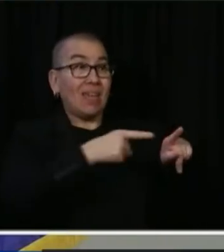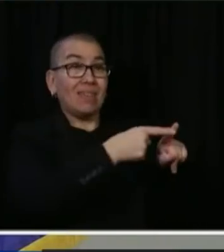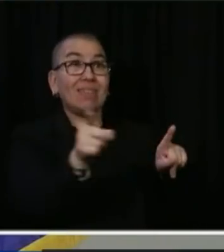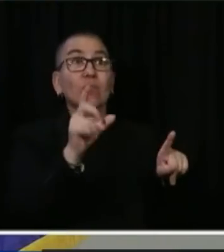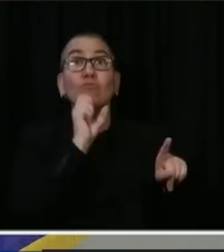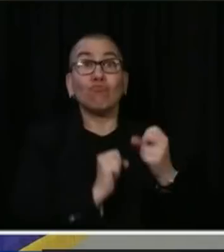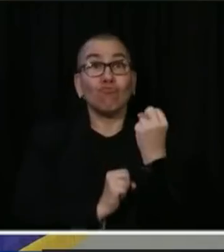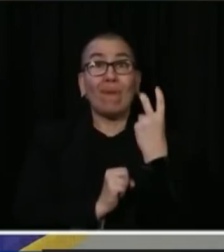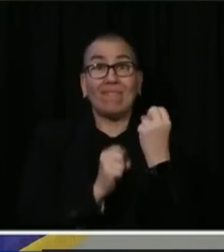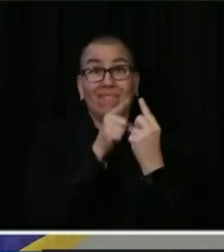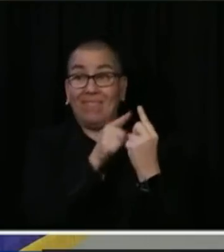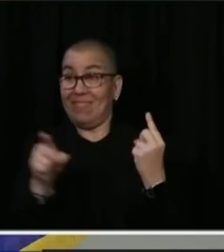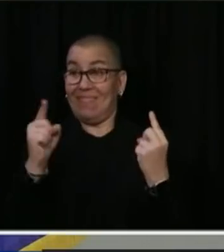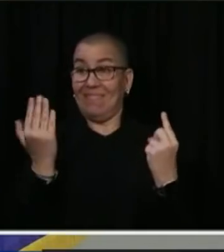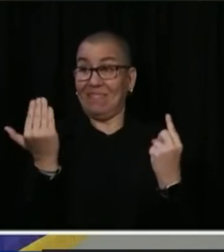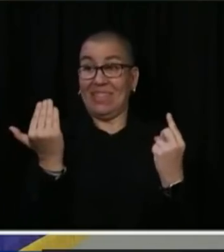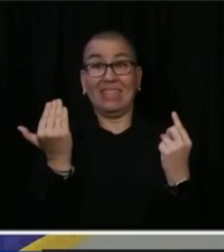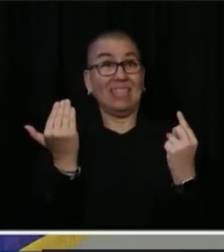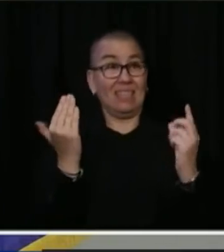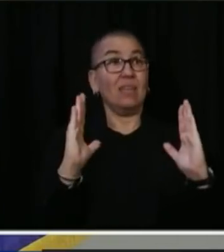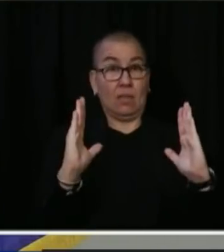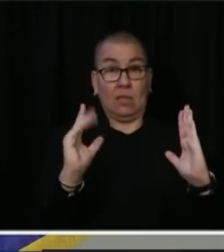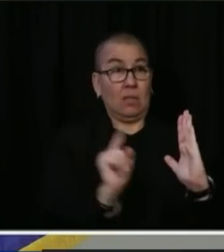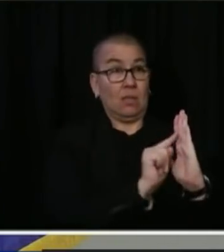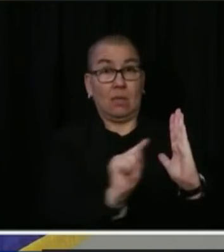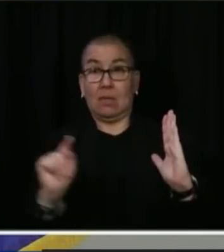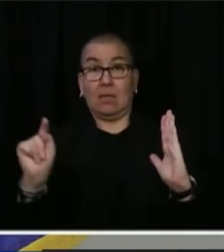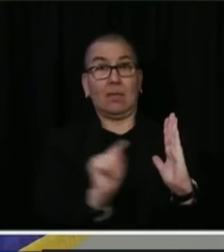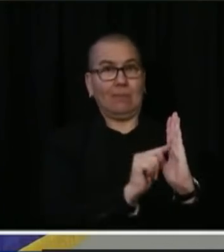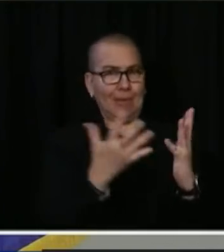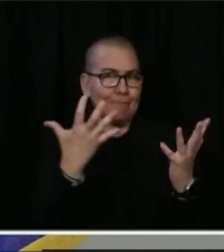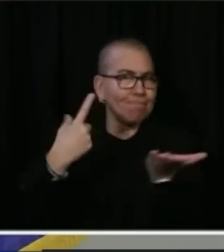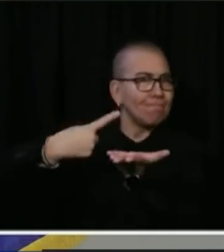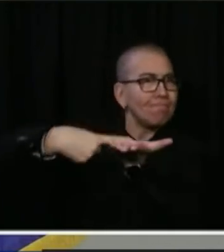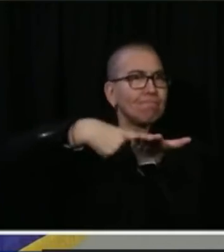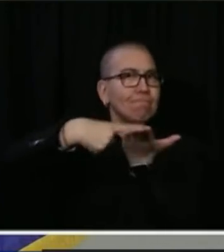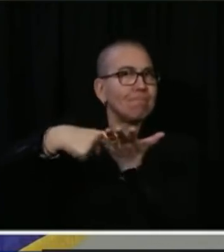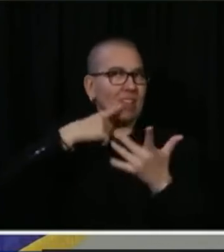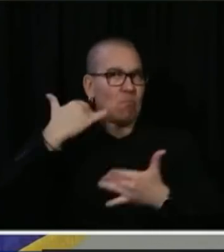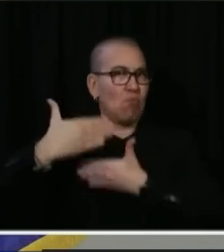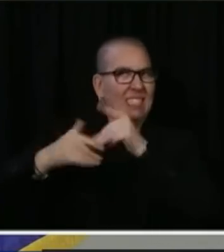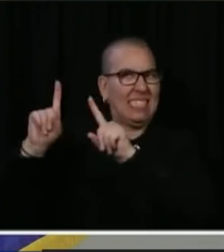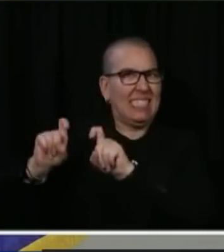DOESN'T NEED THE VACCINE. THOSE CONCERNED FOR HEALTH